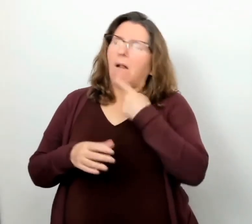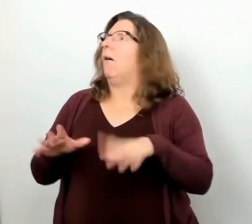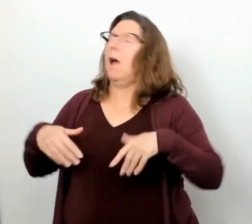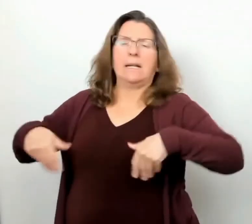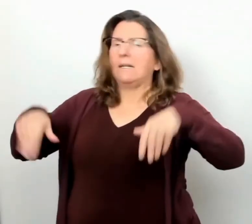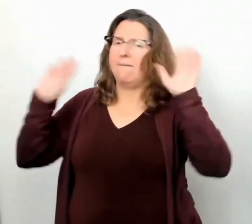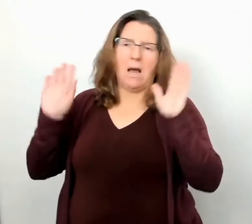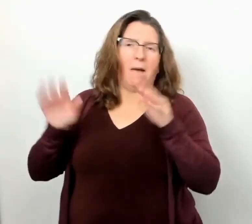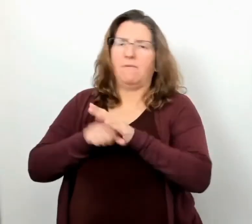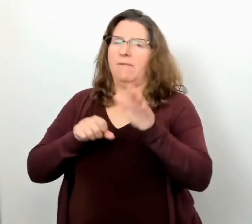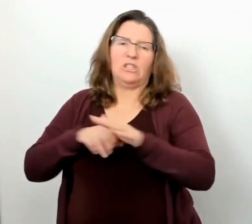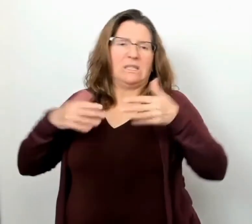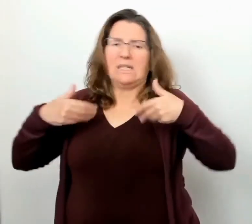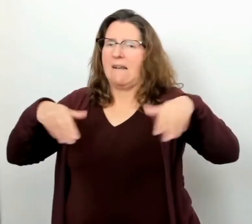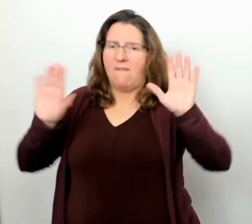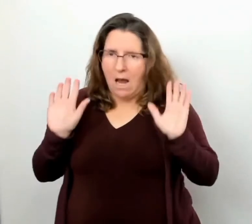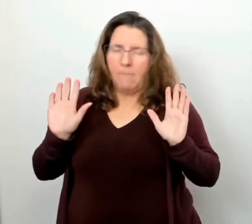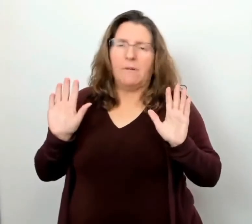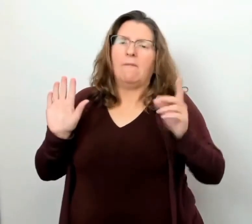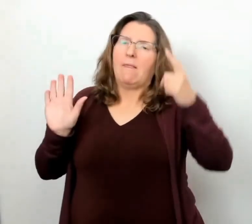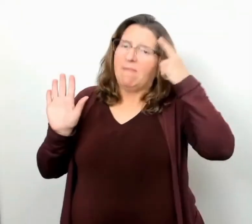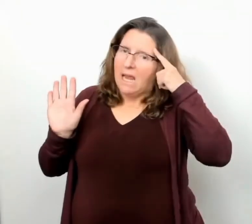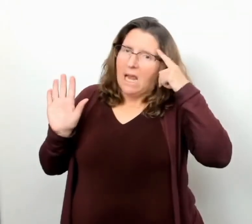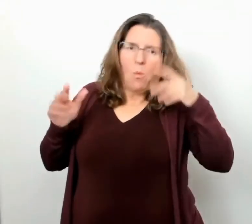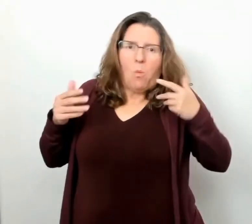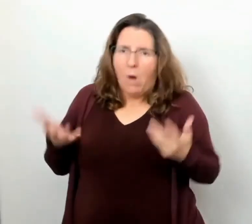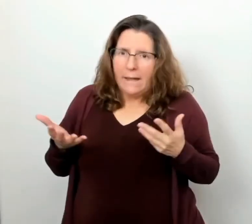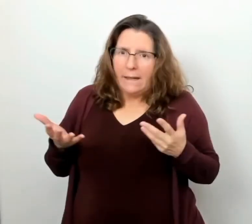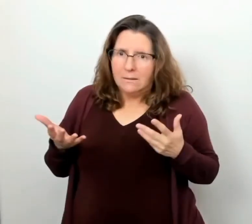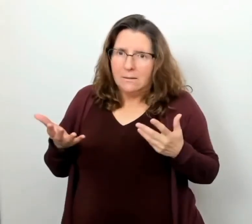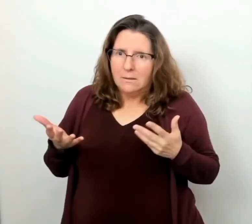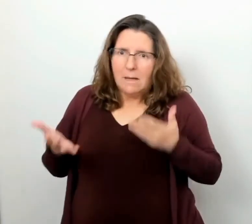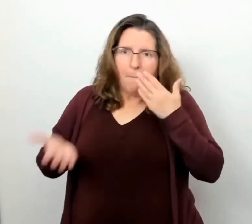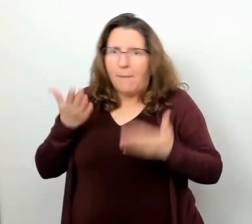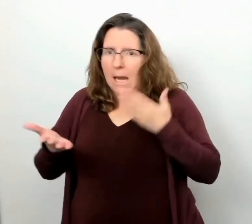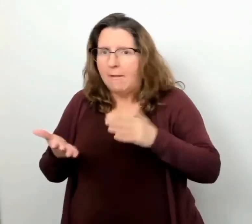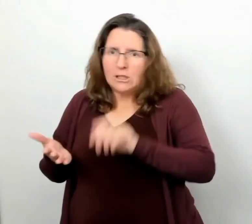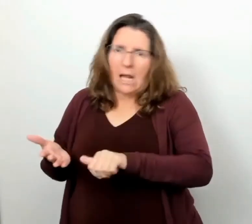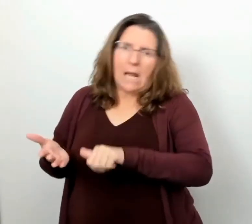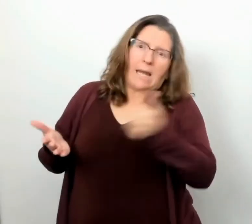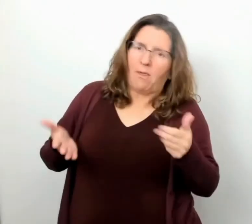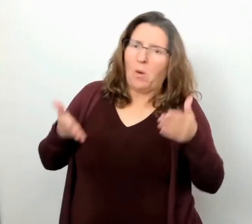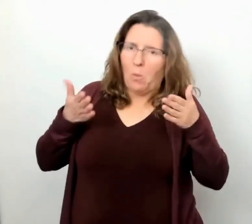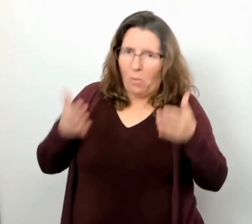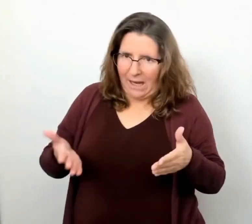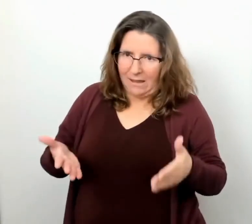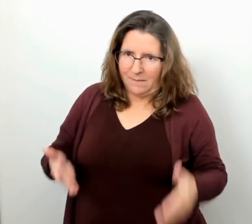Instead of 'giving up' . . . ask questions: hmm what about? how about? and so on.